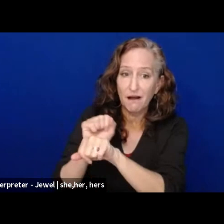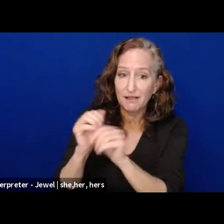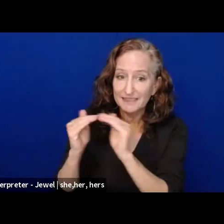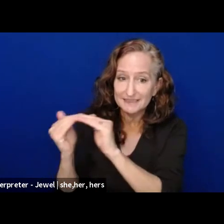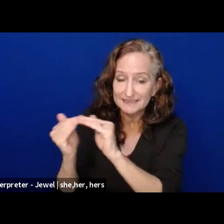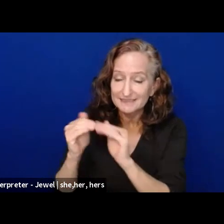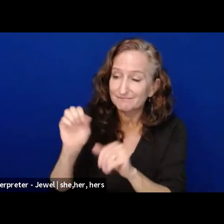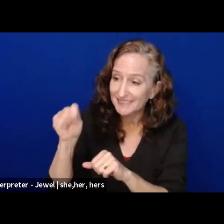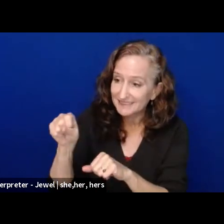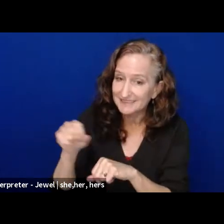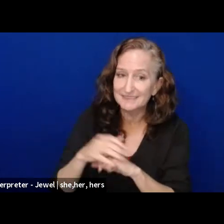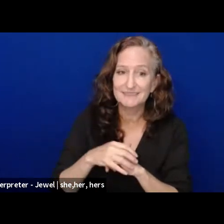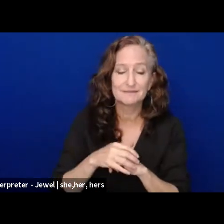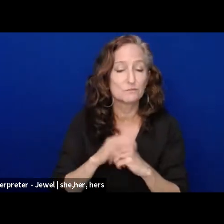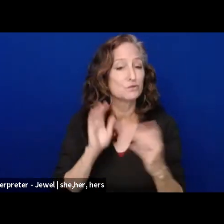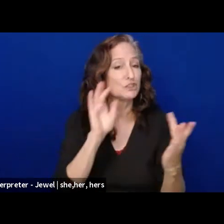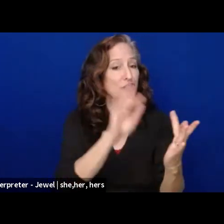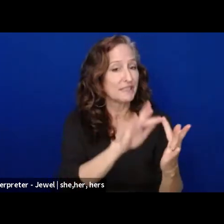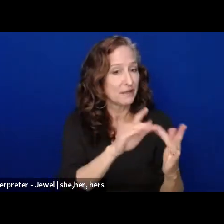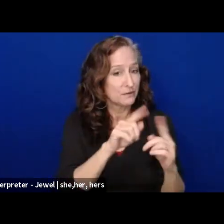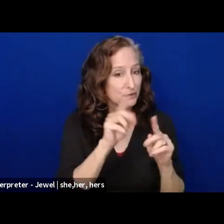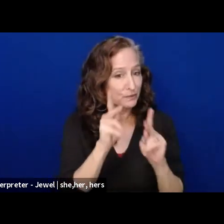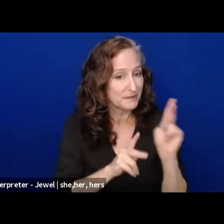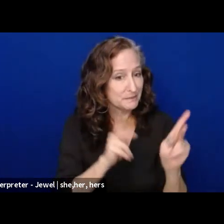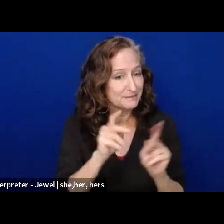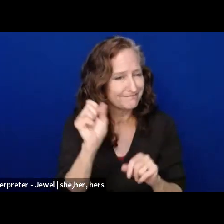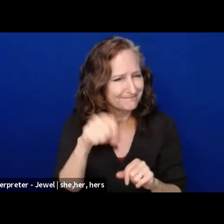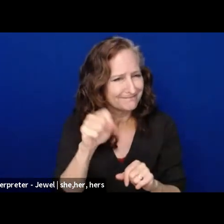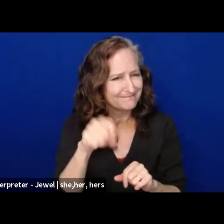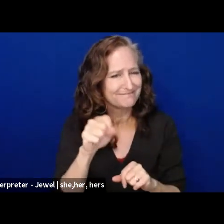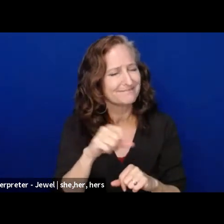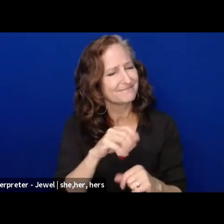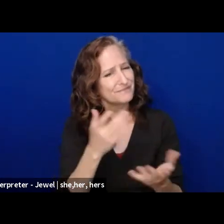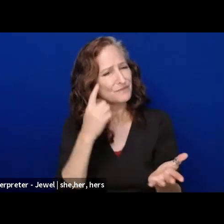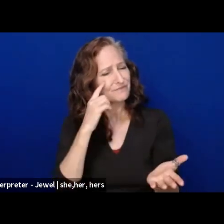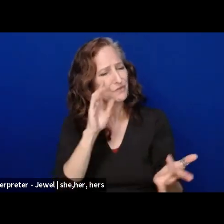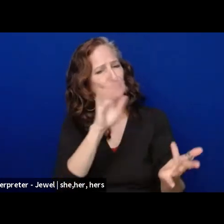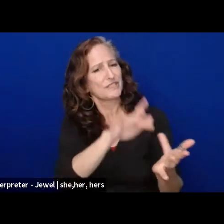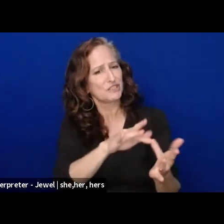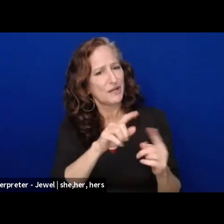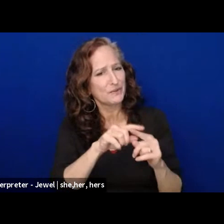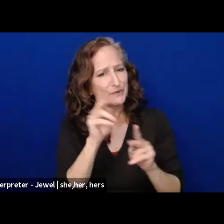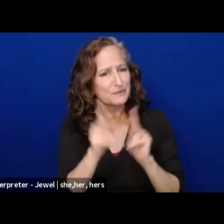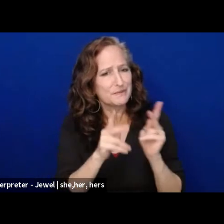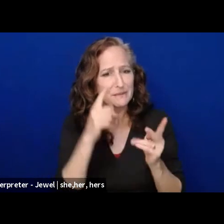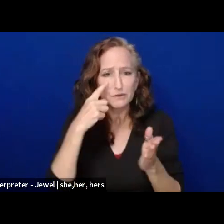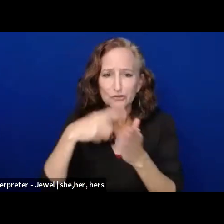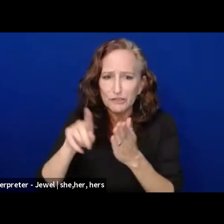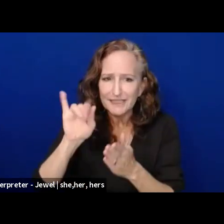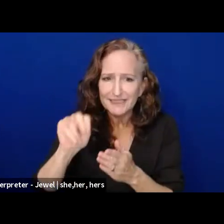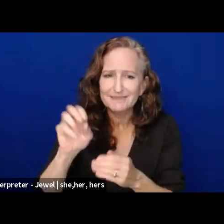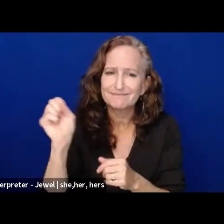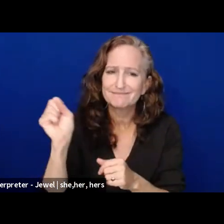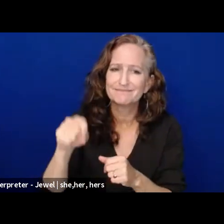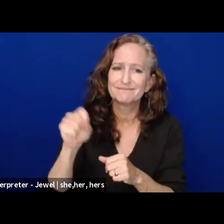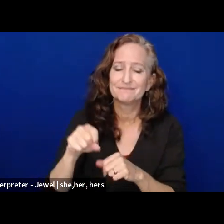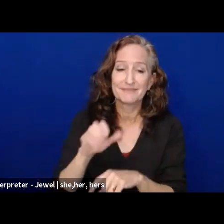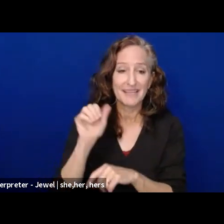out to people and checking in. Amy and Denise, both check-ins.